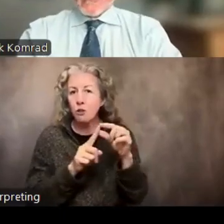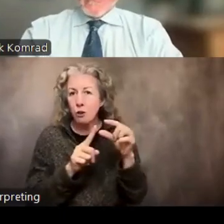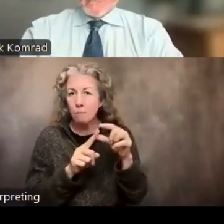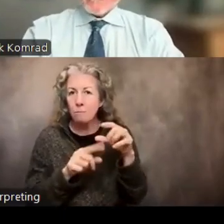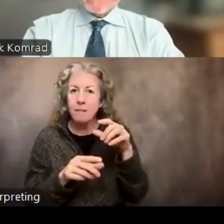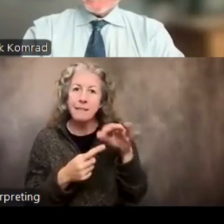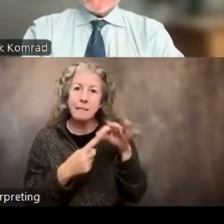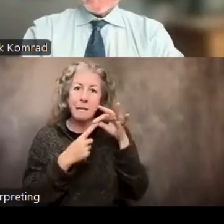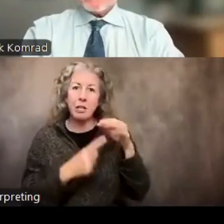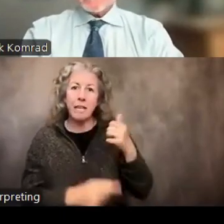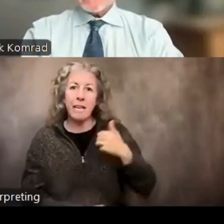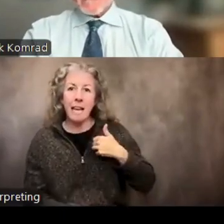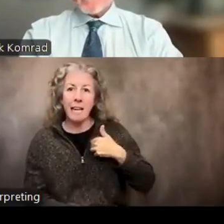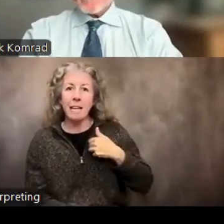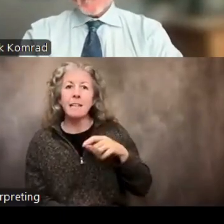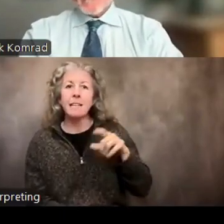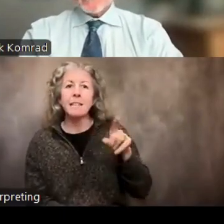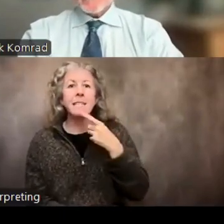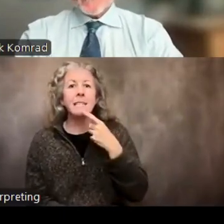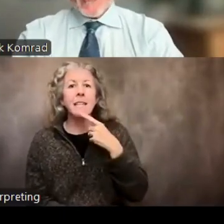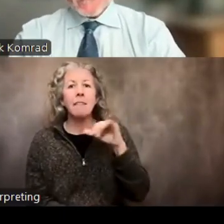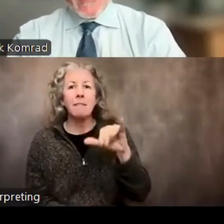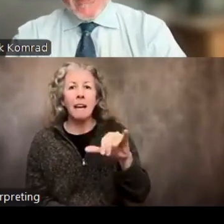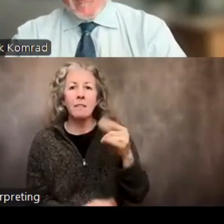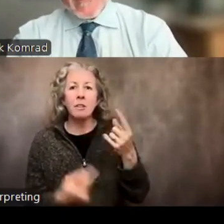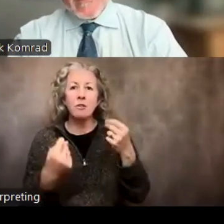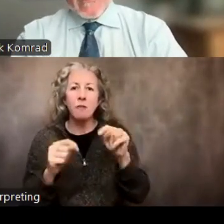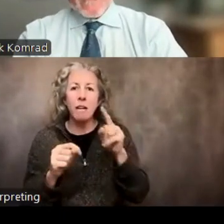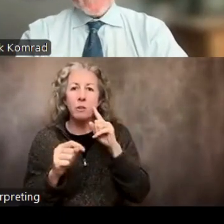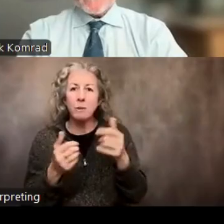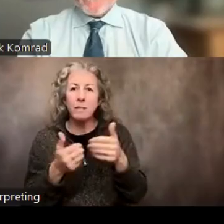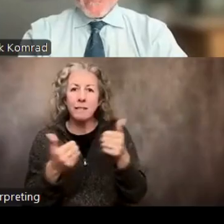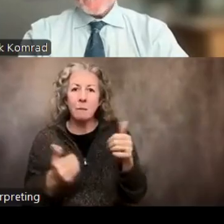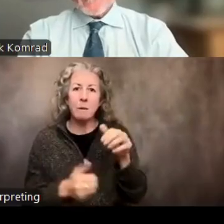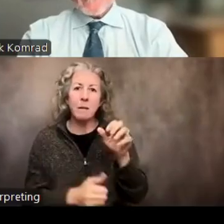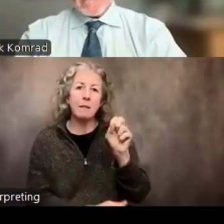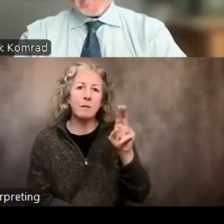Mayer, is an attempt to separate suicide from its value laden